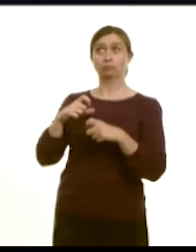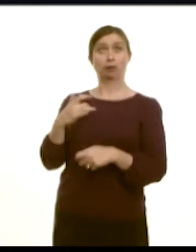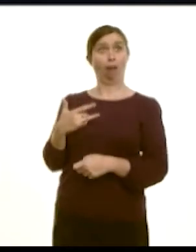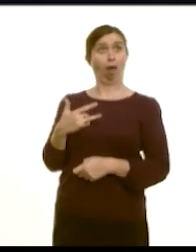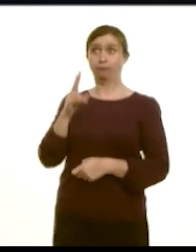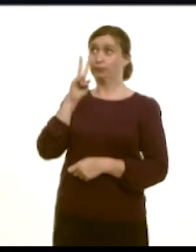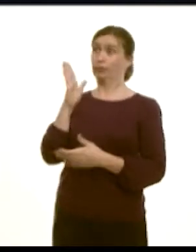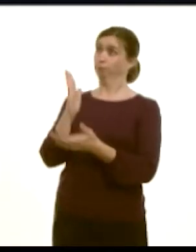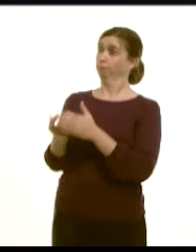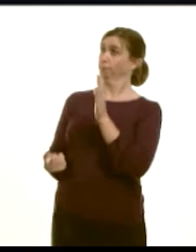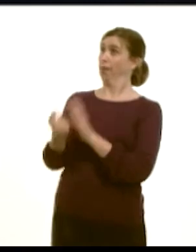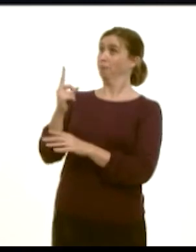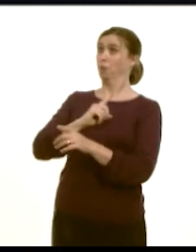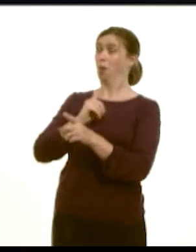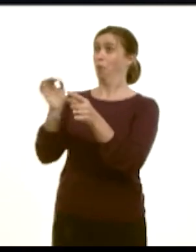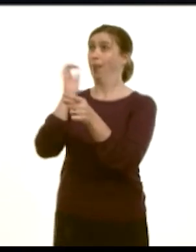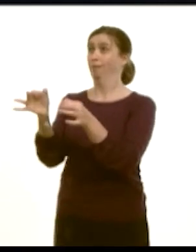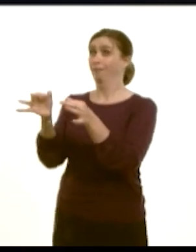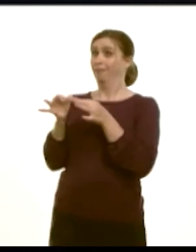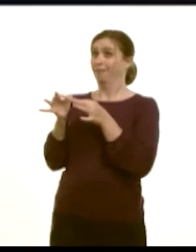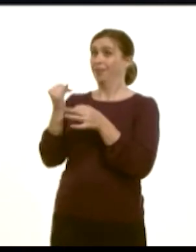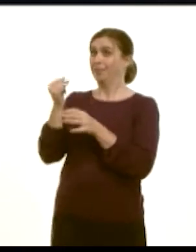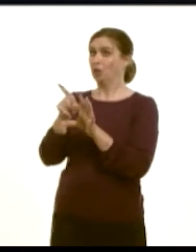to happen six years earlier perhaps I would have a better chance.